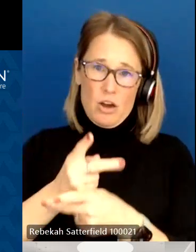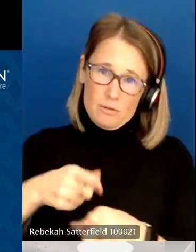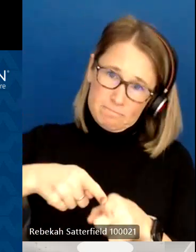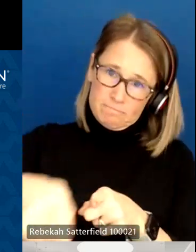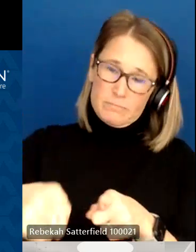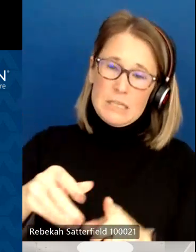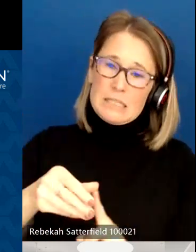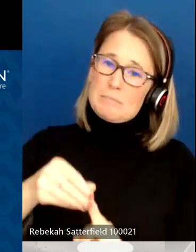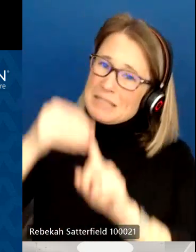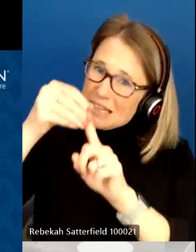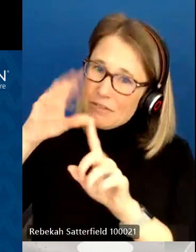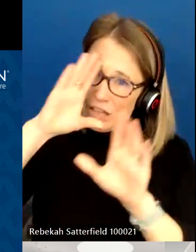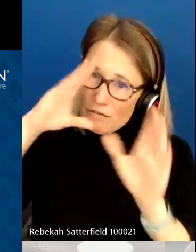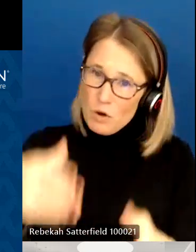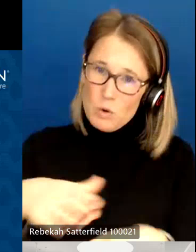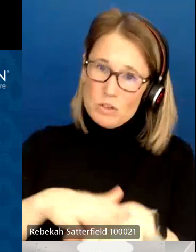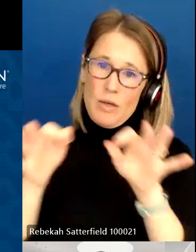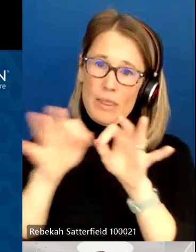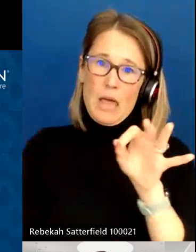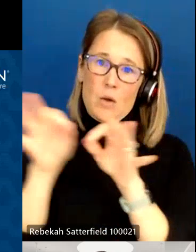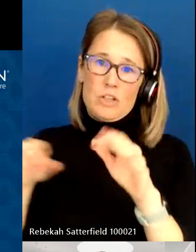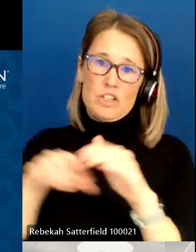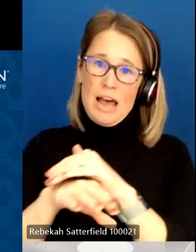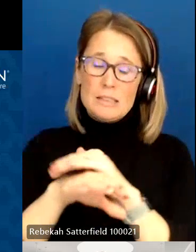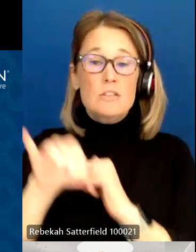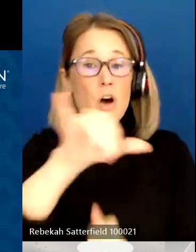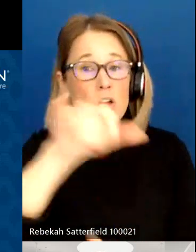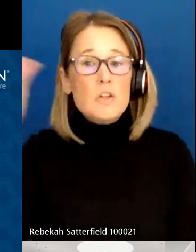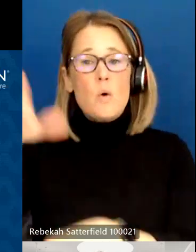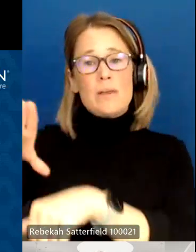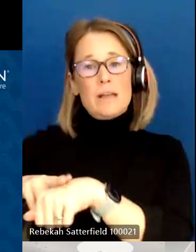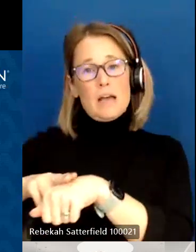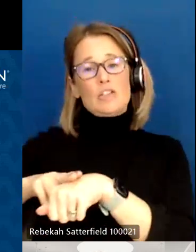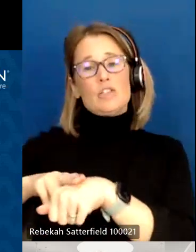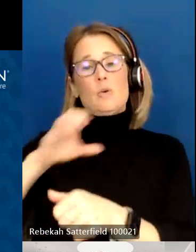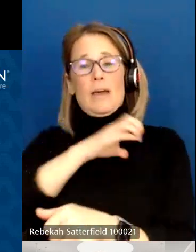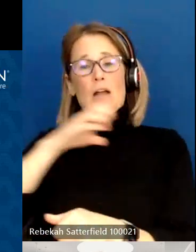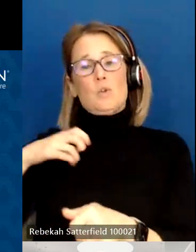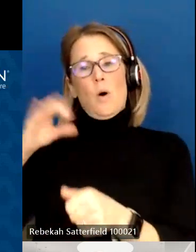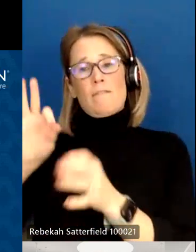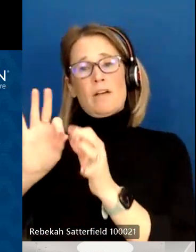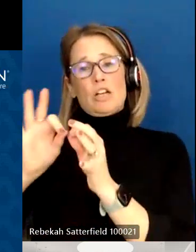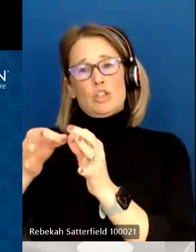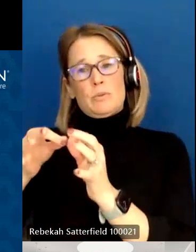access for instance as did the National Council of interpreting and Healthcare and ncic created